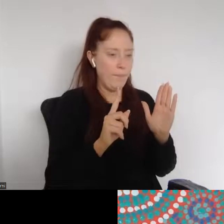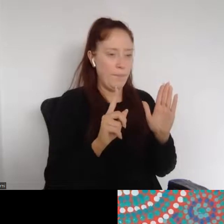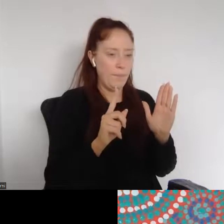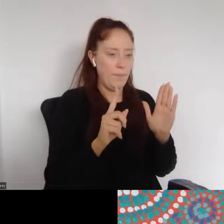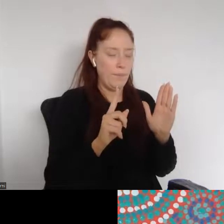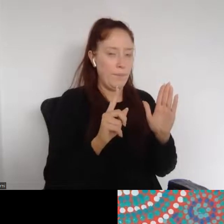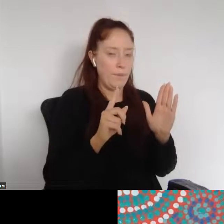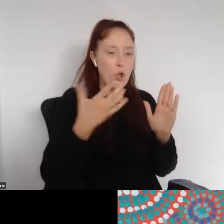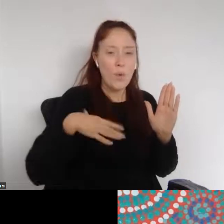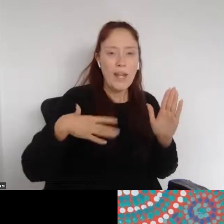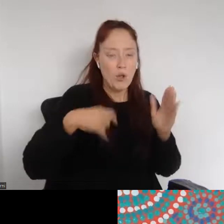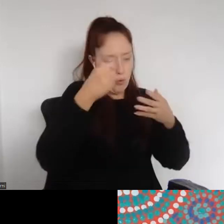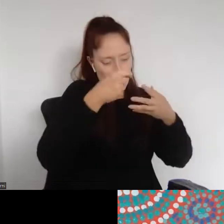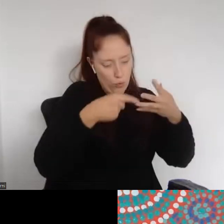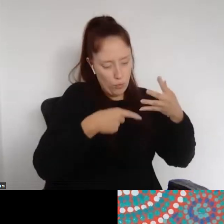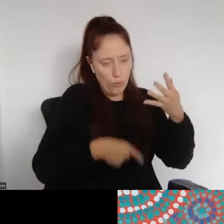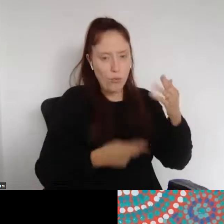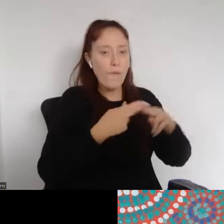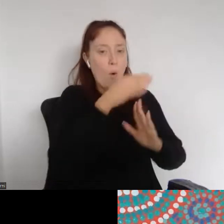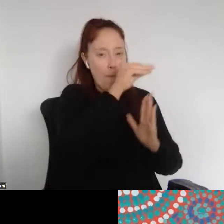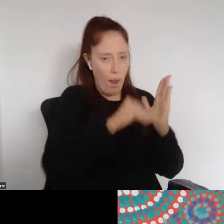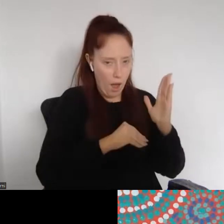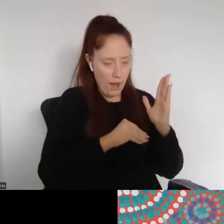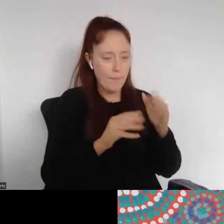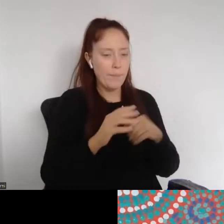for guardianship and administration, for what is required to be contained in them